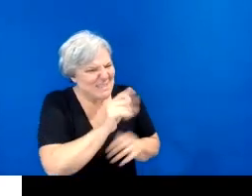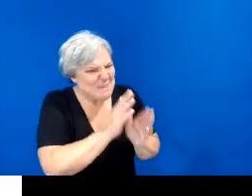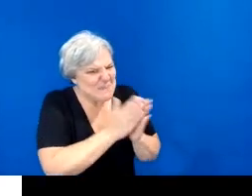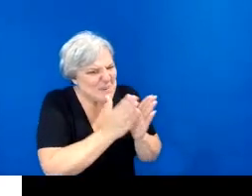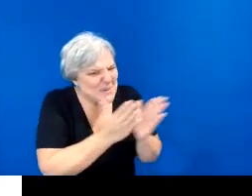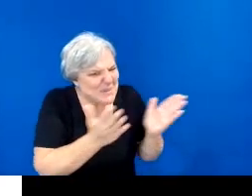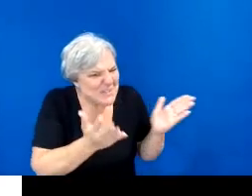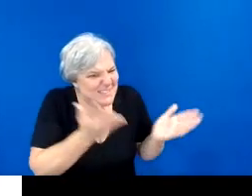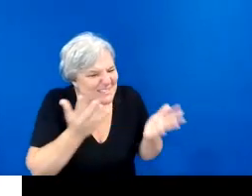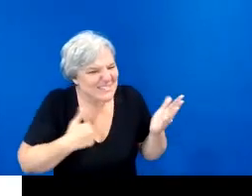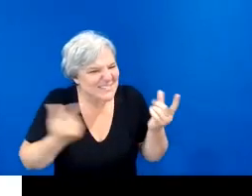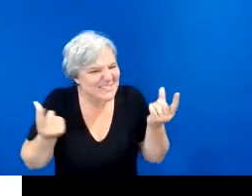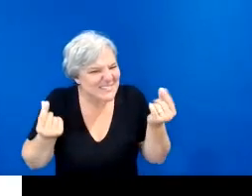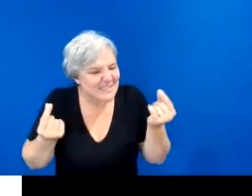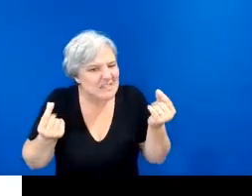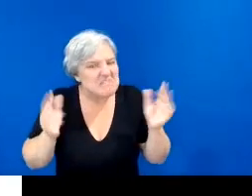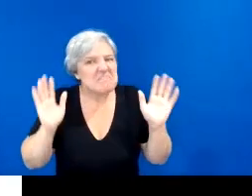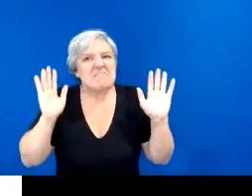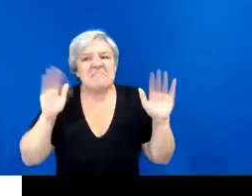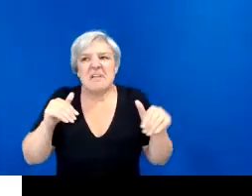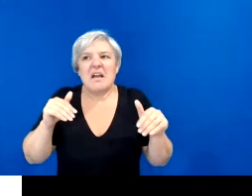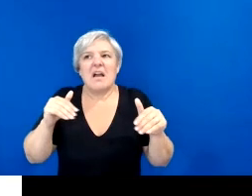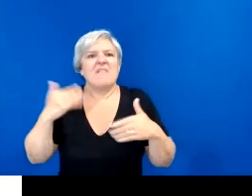I got to the point where I would sometimes